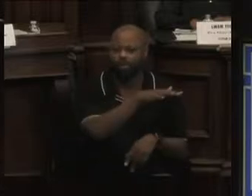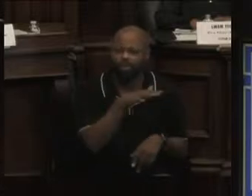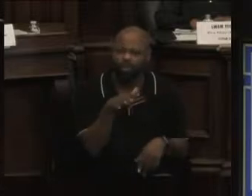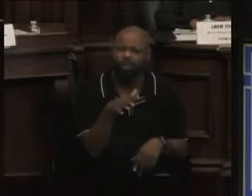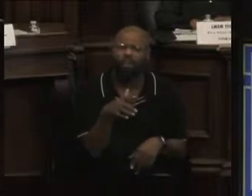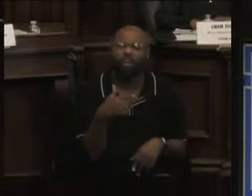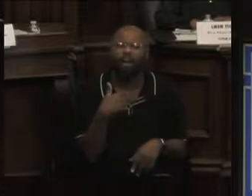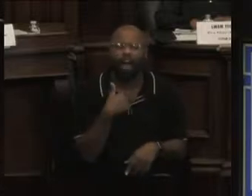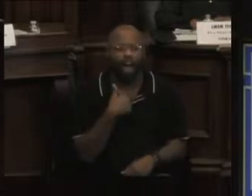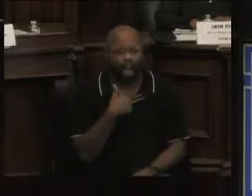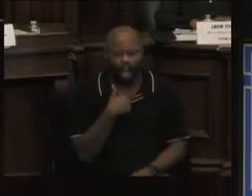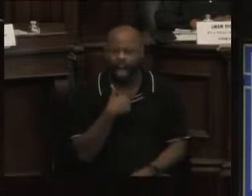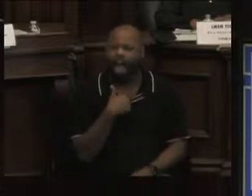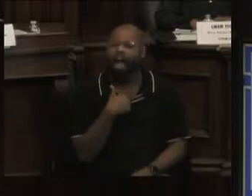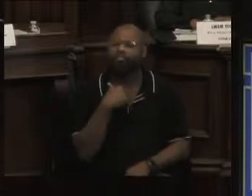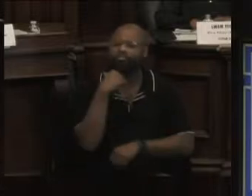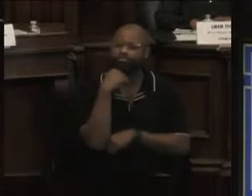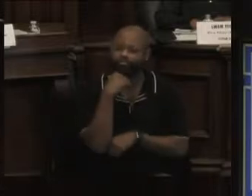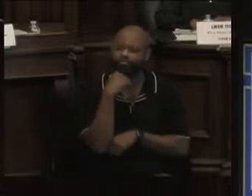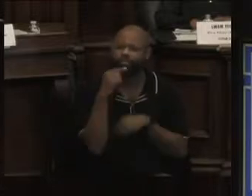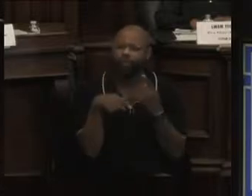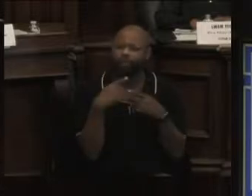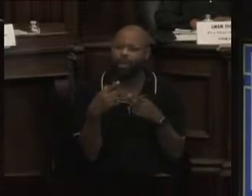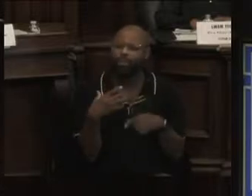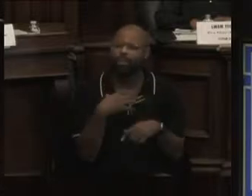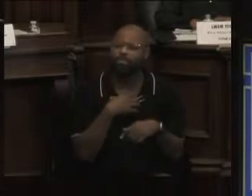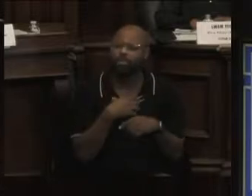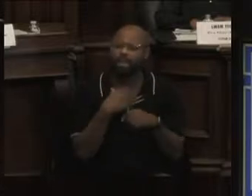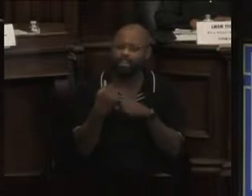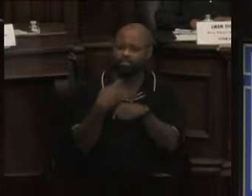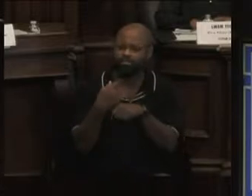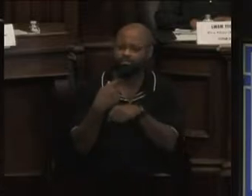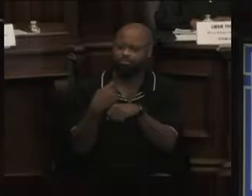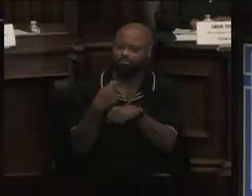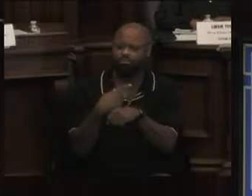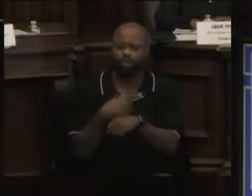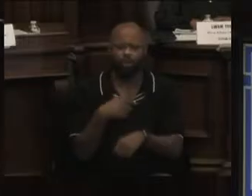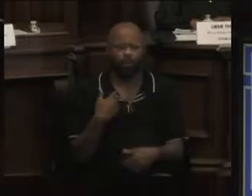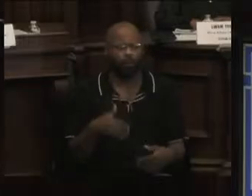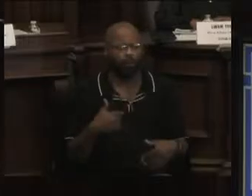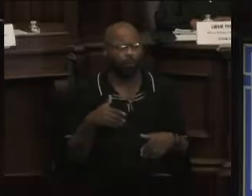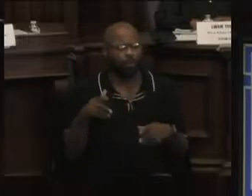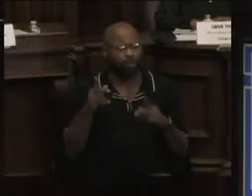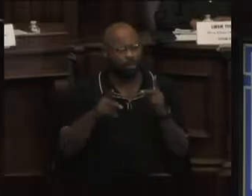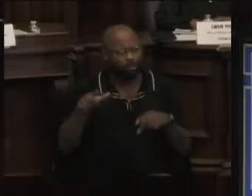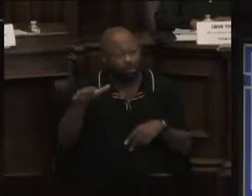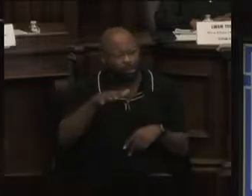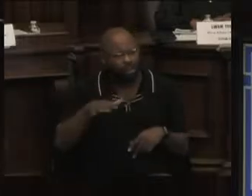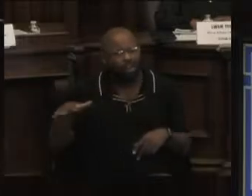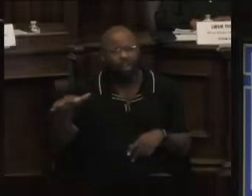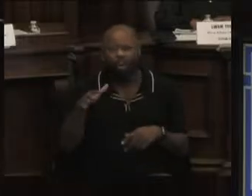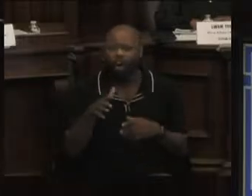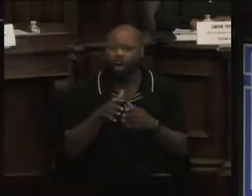important to give voice to people. I have sat through when complaints come through and